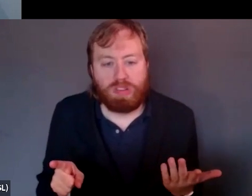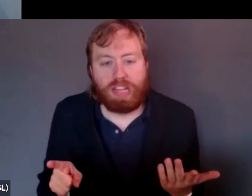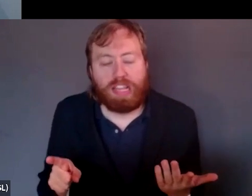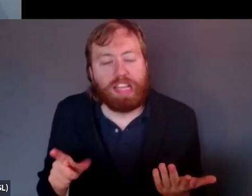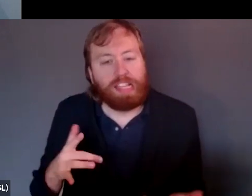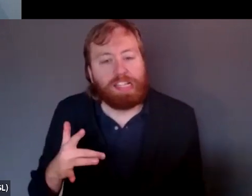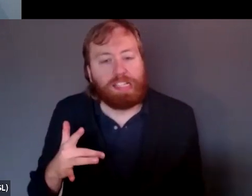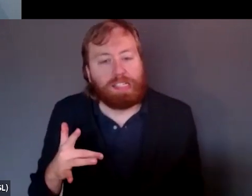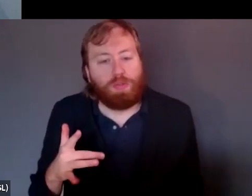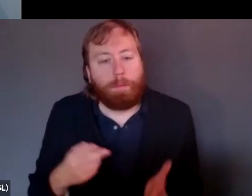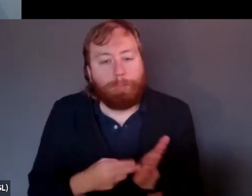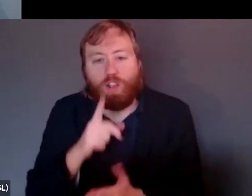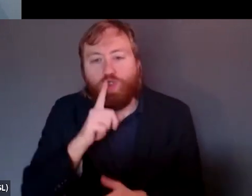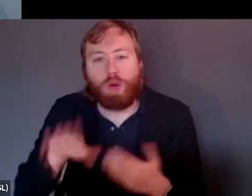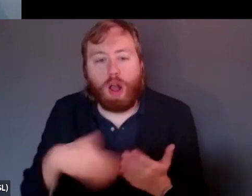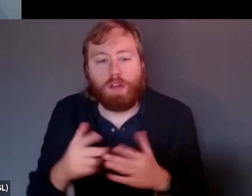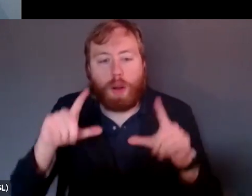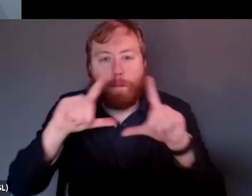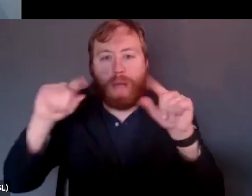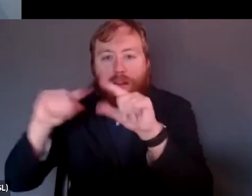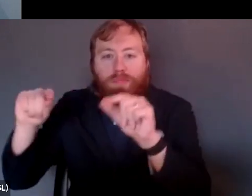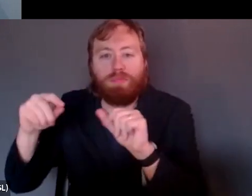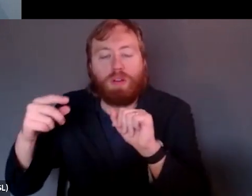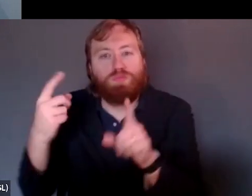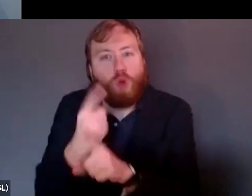and just the basic underlying HTML stuff.